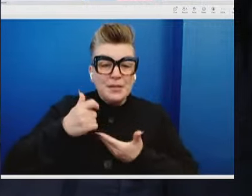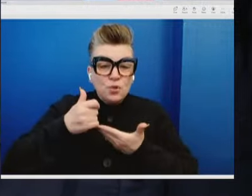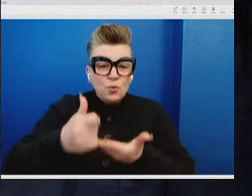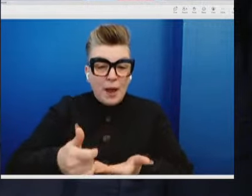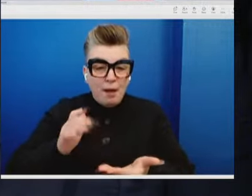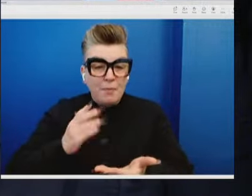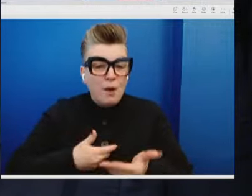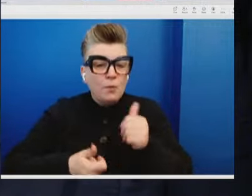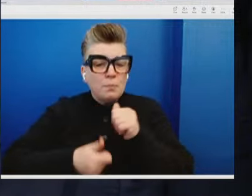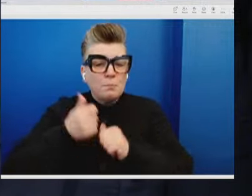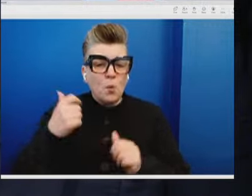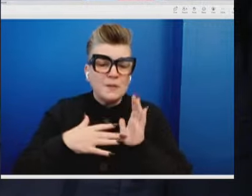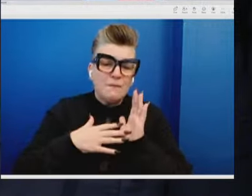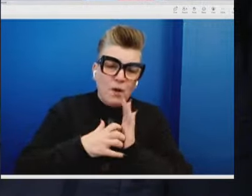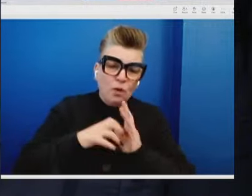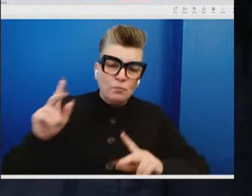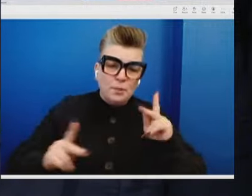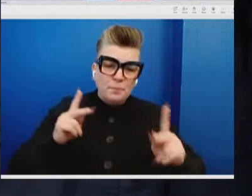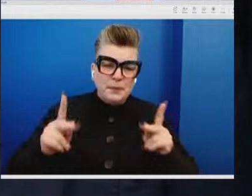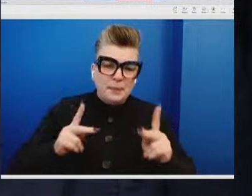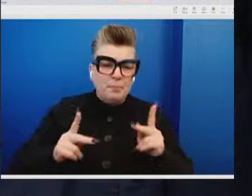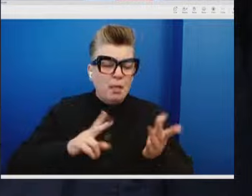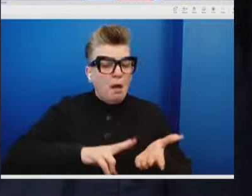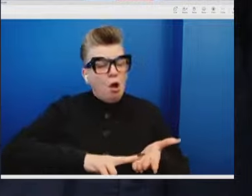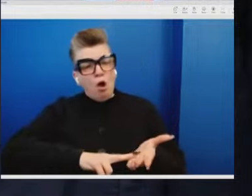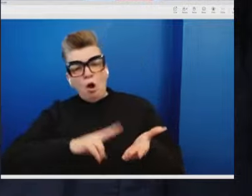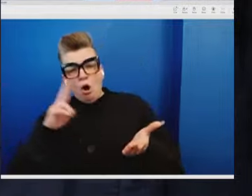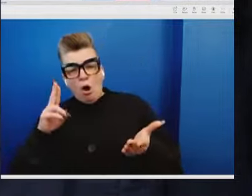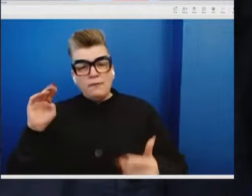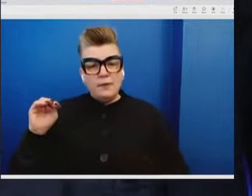a fortune and doesn't work, it's going to be a massive black eye. It has to be affordable and